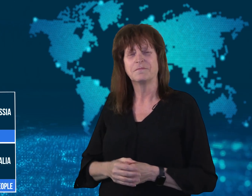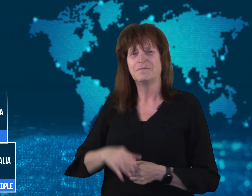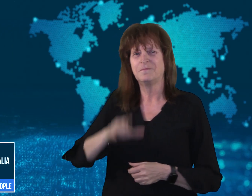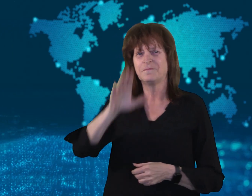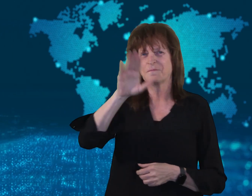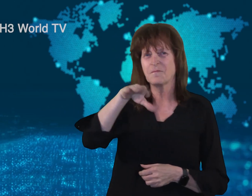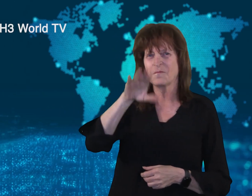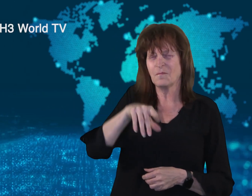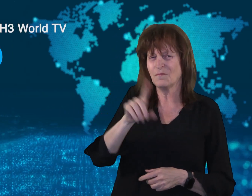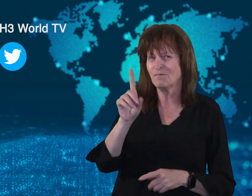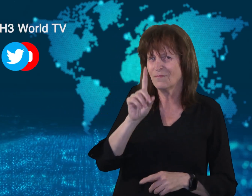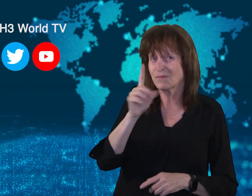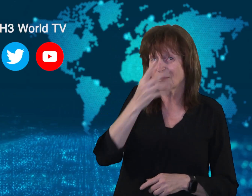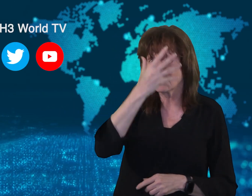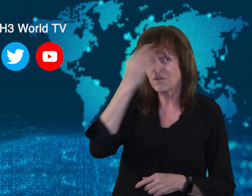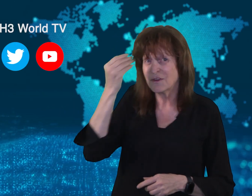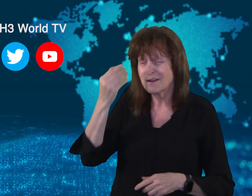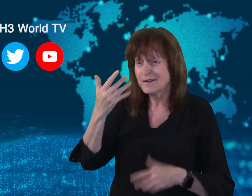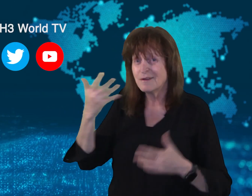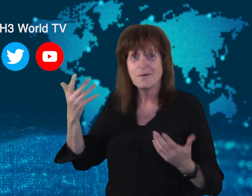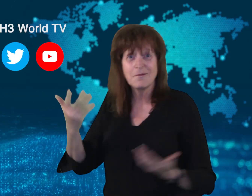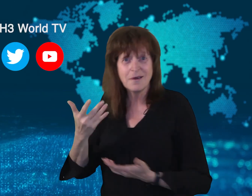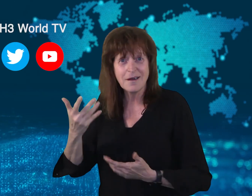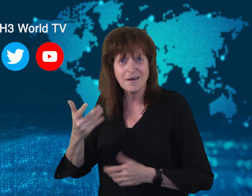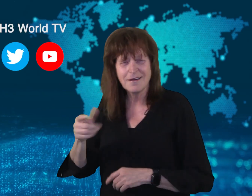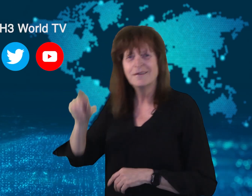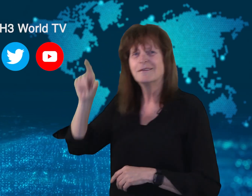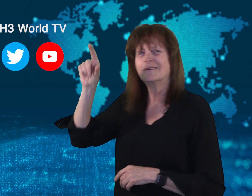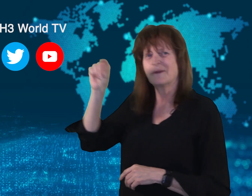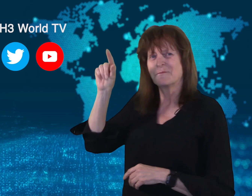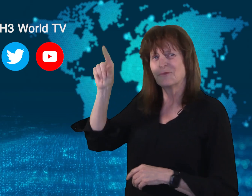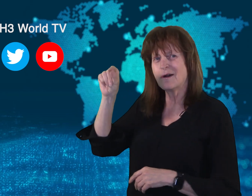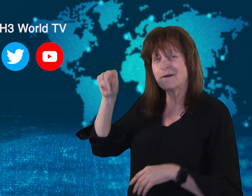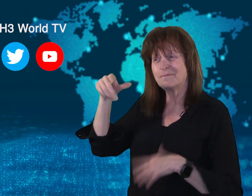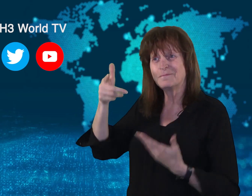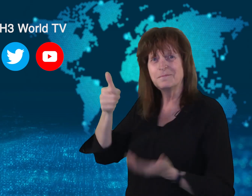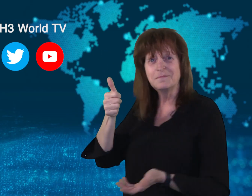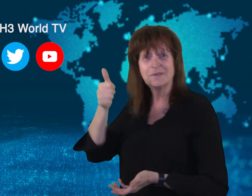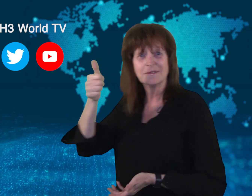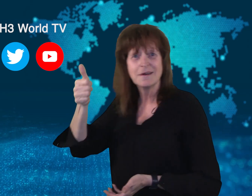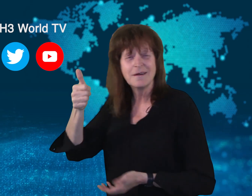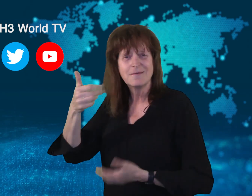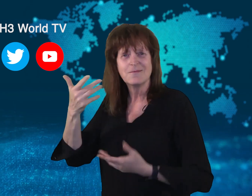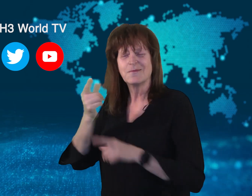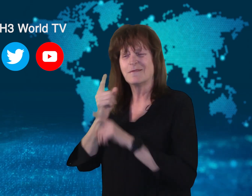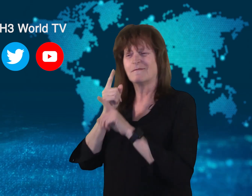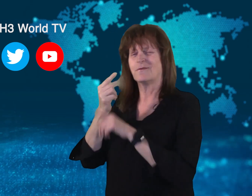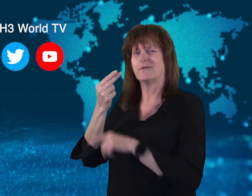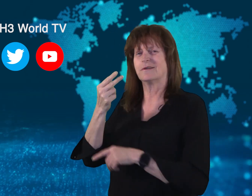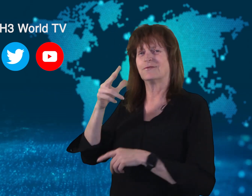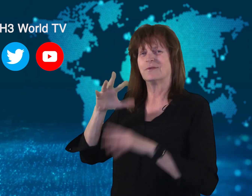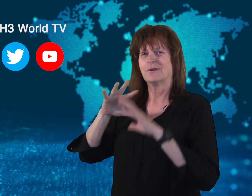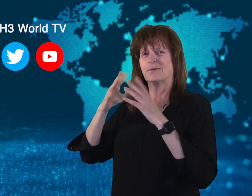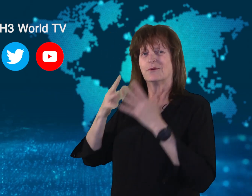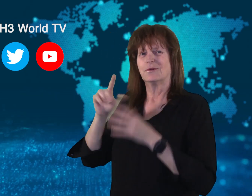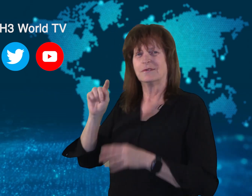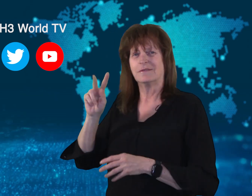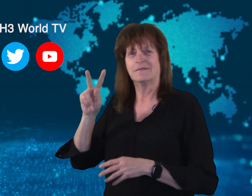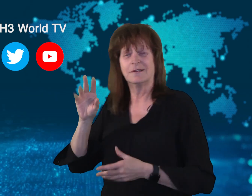Don't forget to subscribe, like, and follow H3 World TV